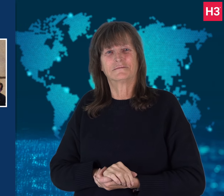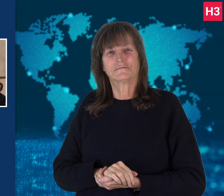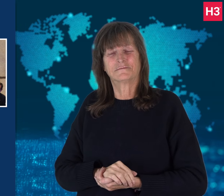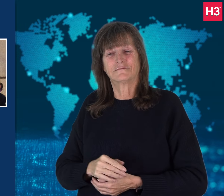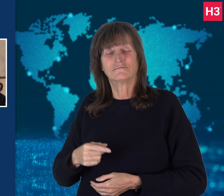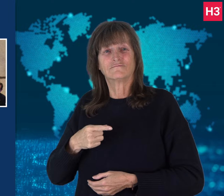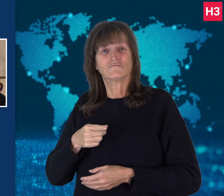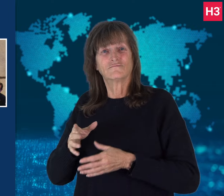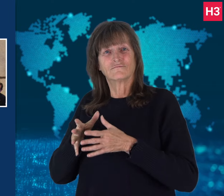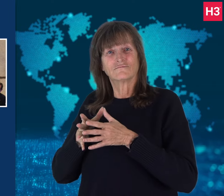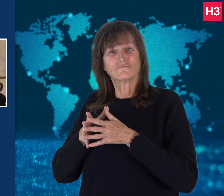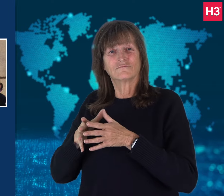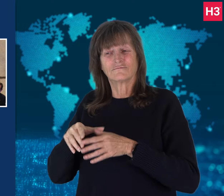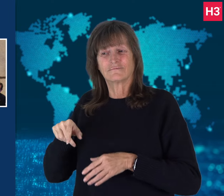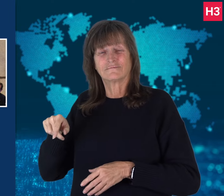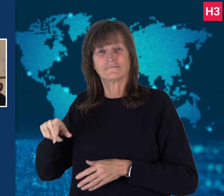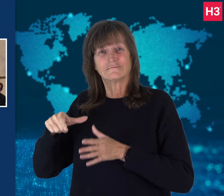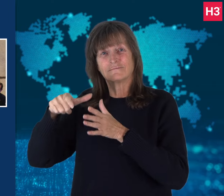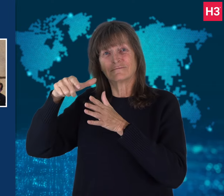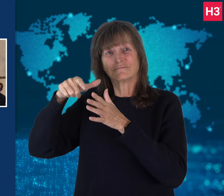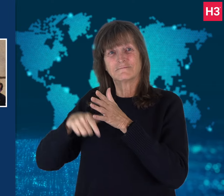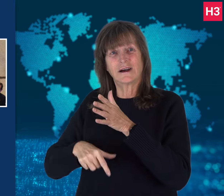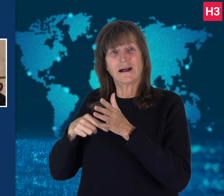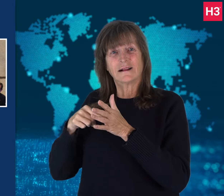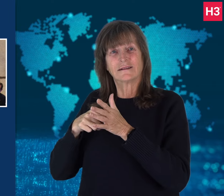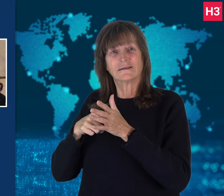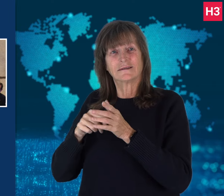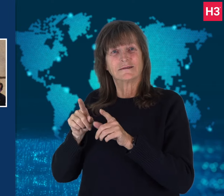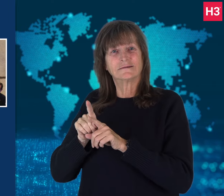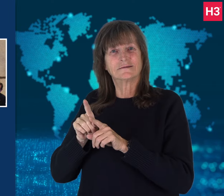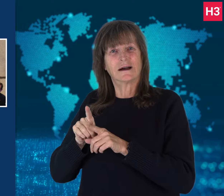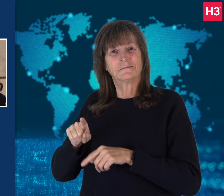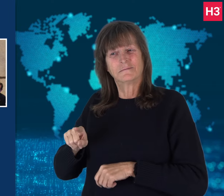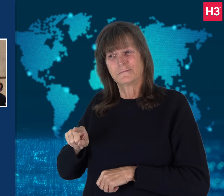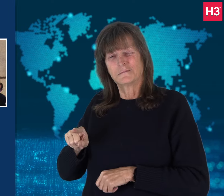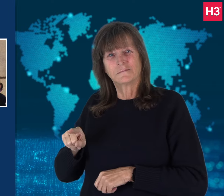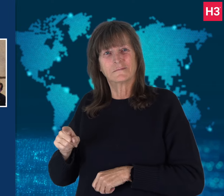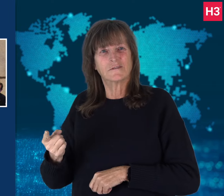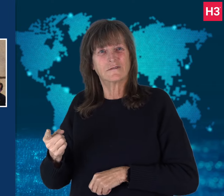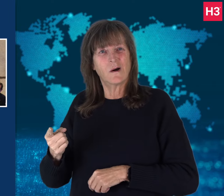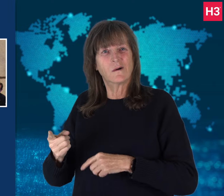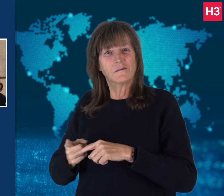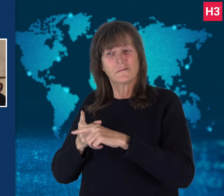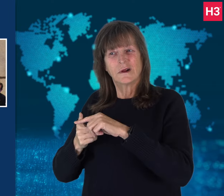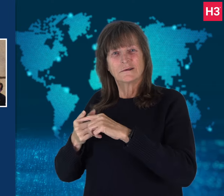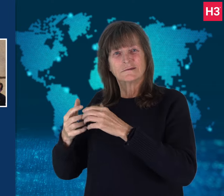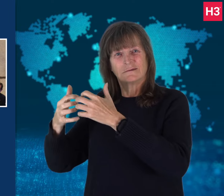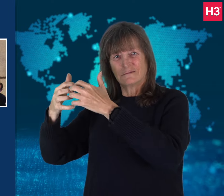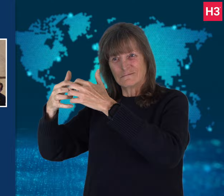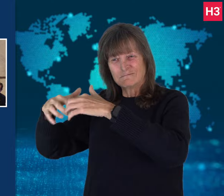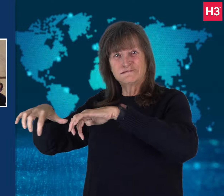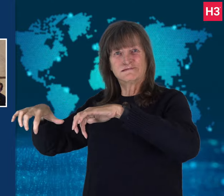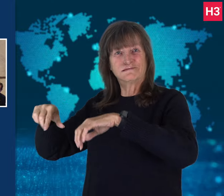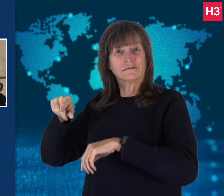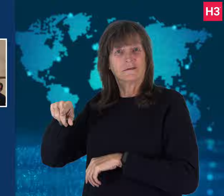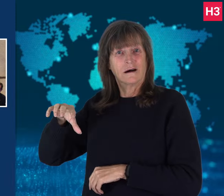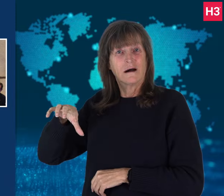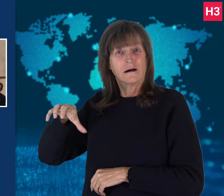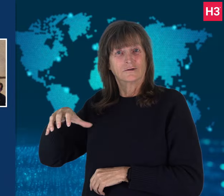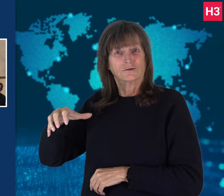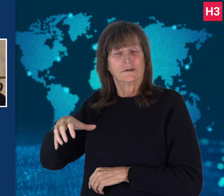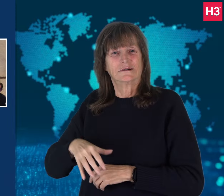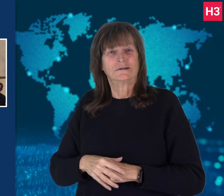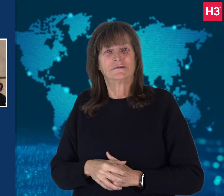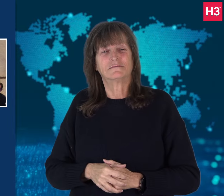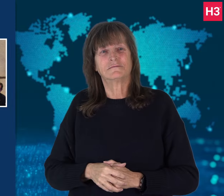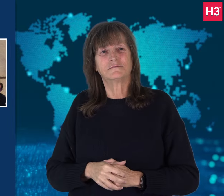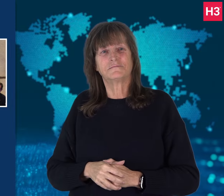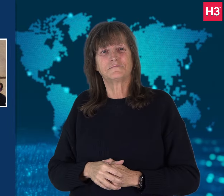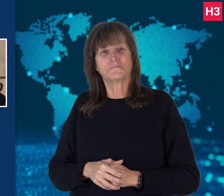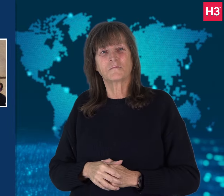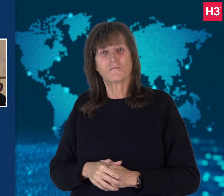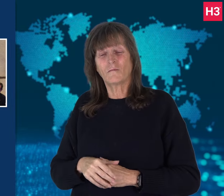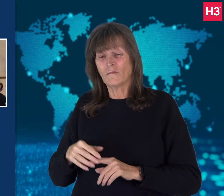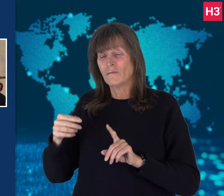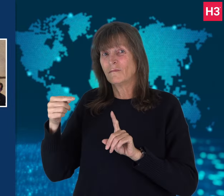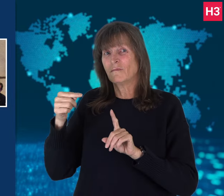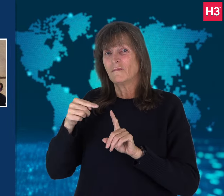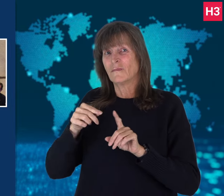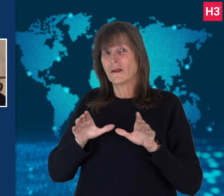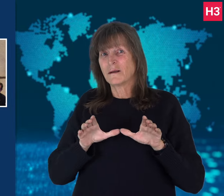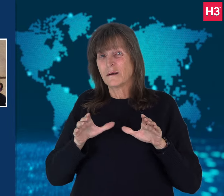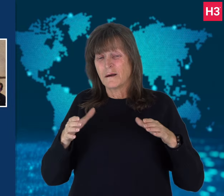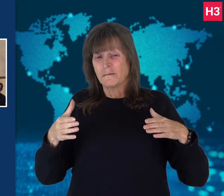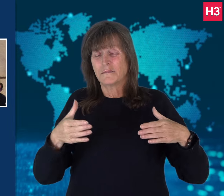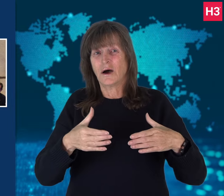He said the bill was meant to provoke and divide the country.